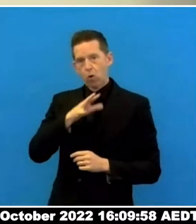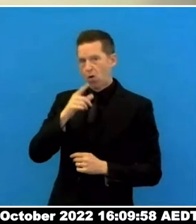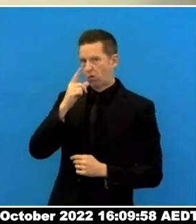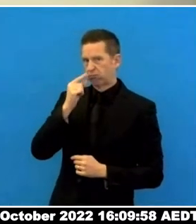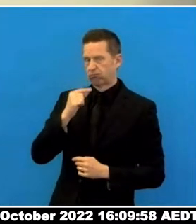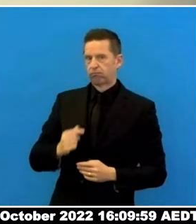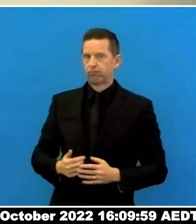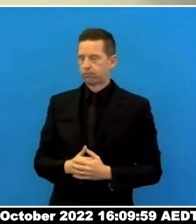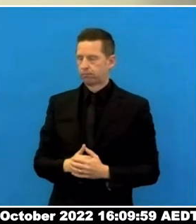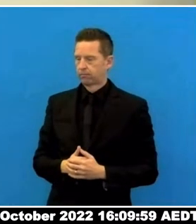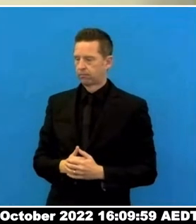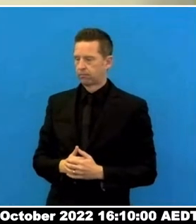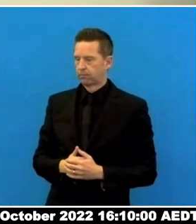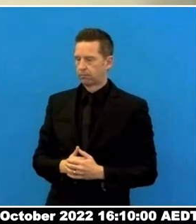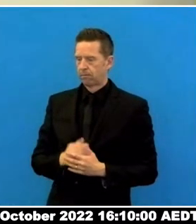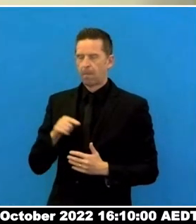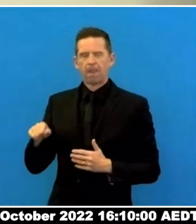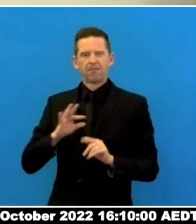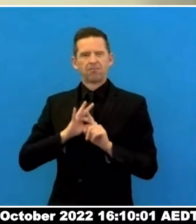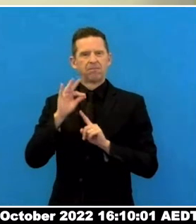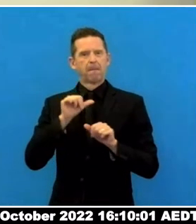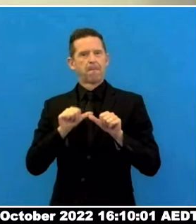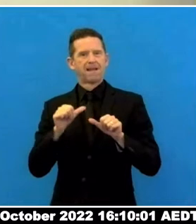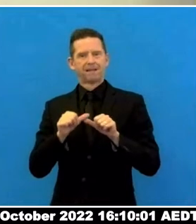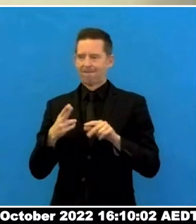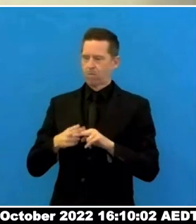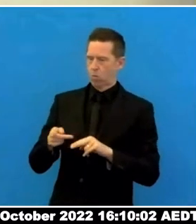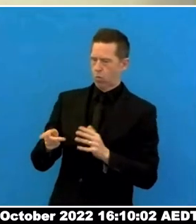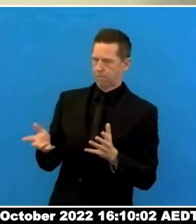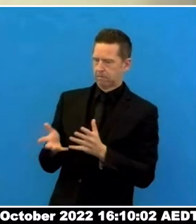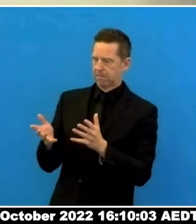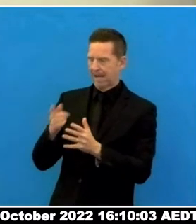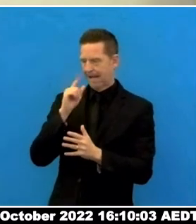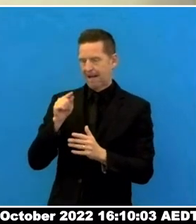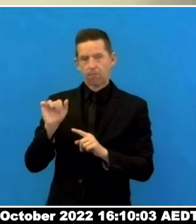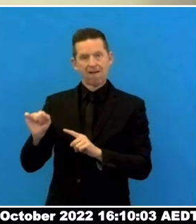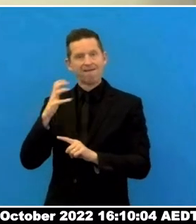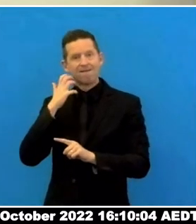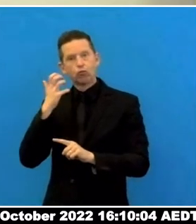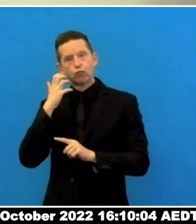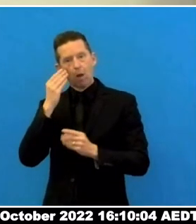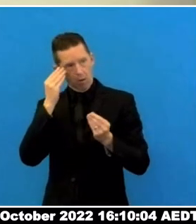that's become better for her, for her future and this is the outcome